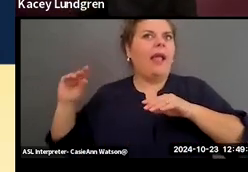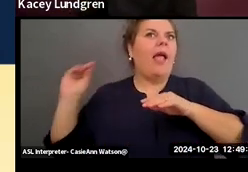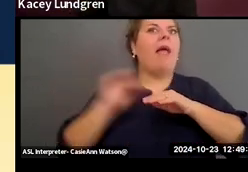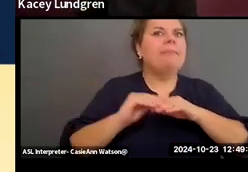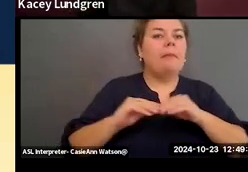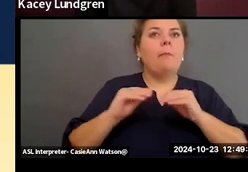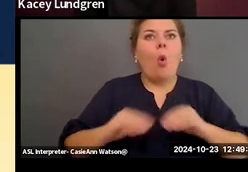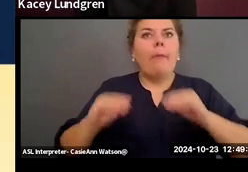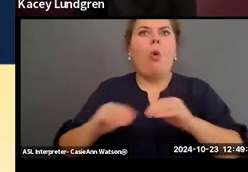more and more often.